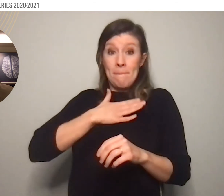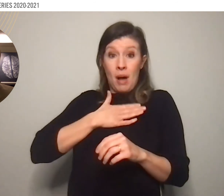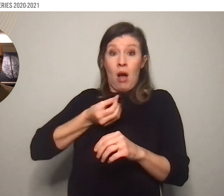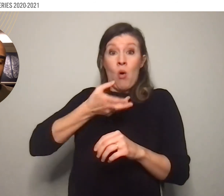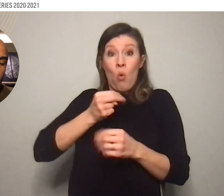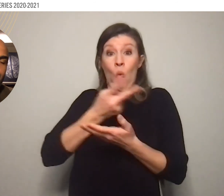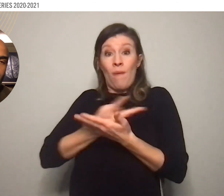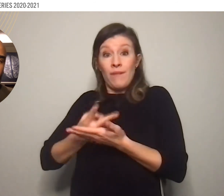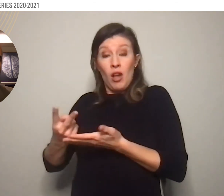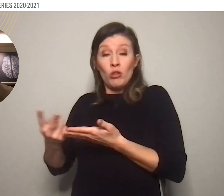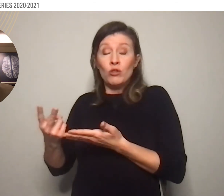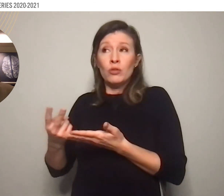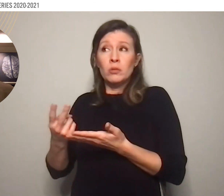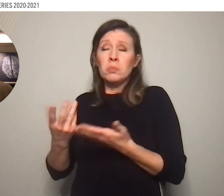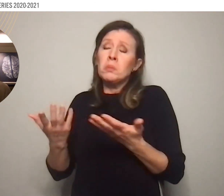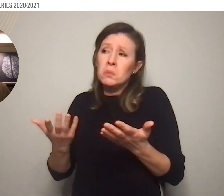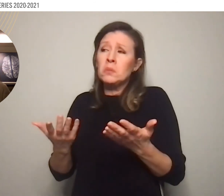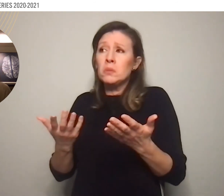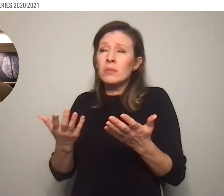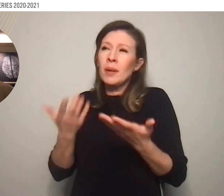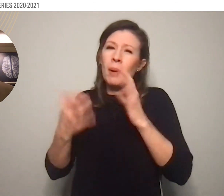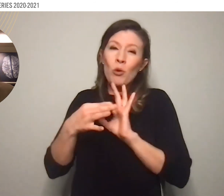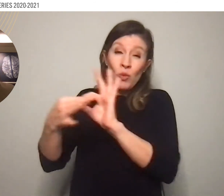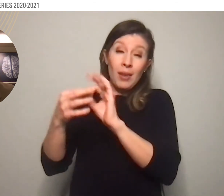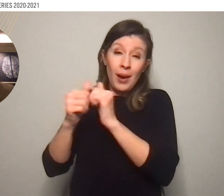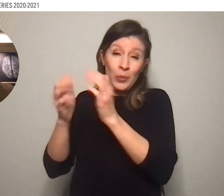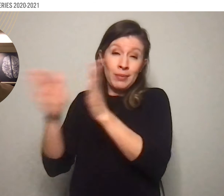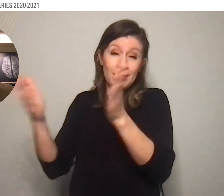own failures per se I mean although there's I would say that they're maybe related